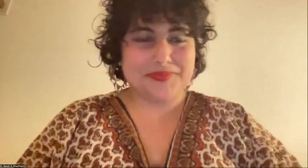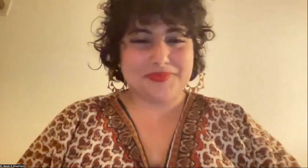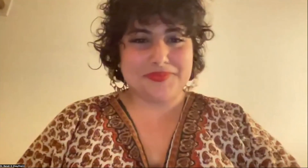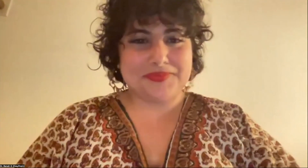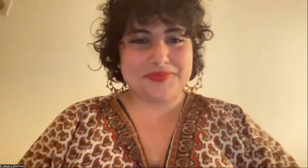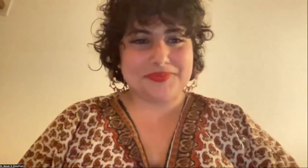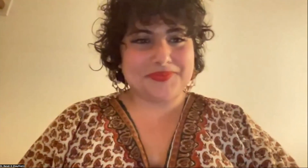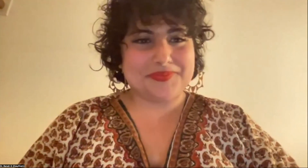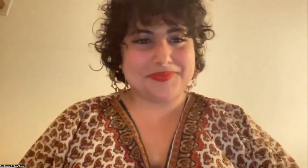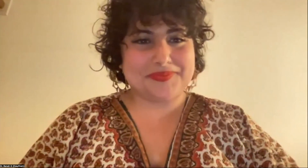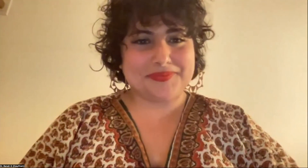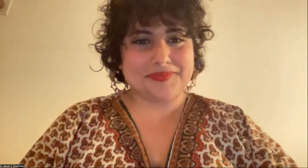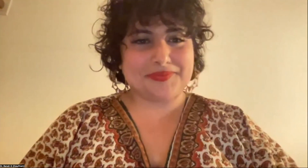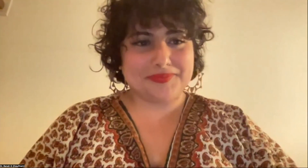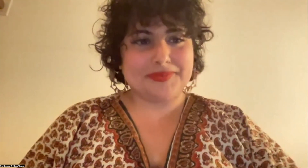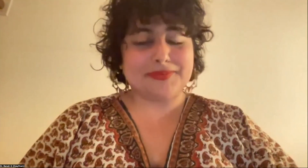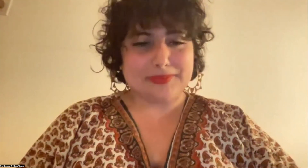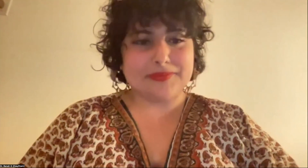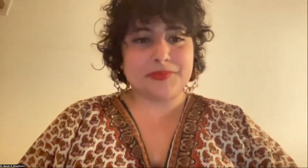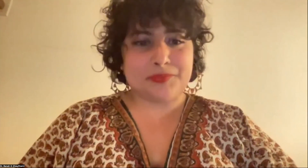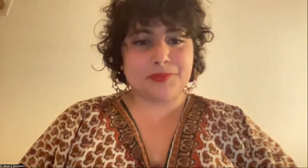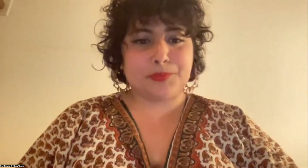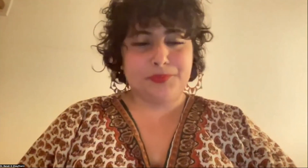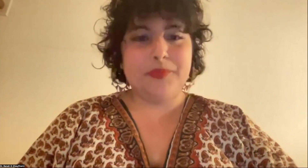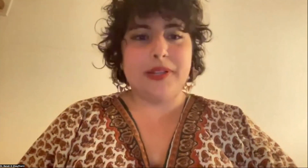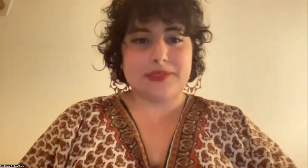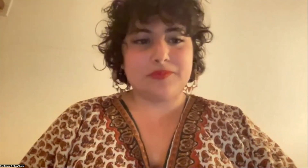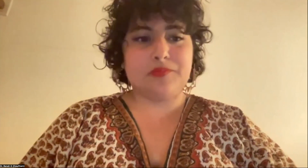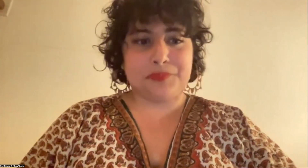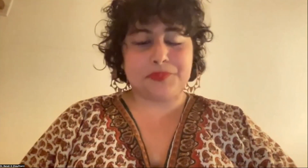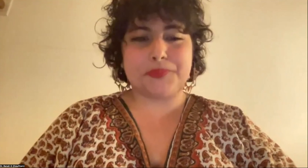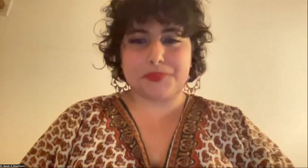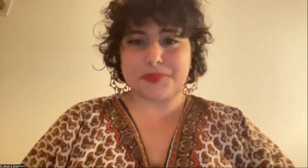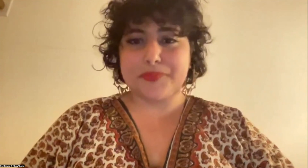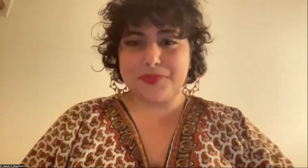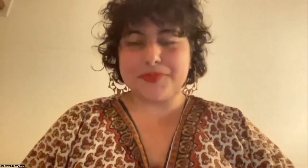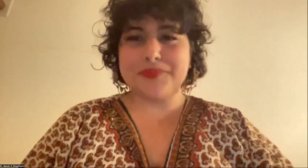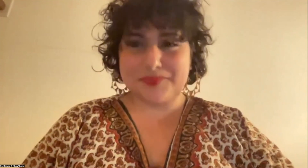glad to be able to put y'all in conversation seems like your work is talking about some